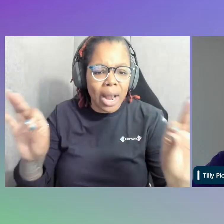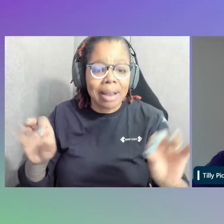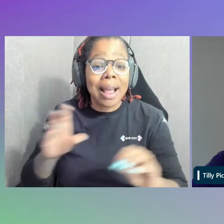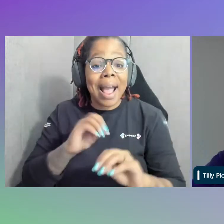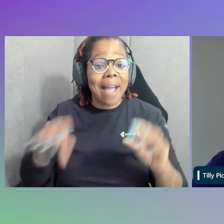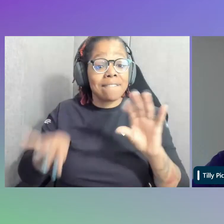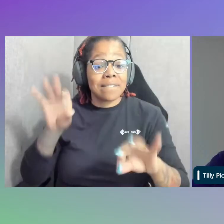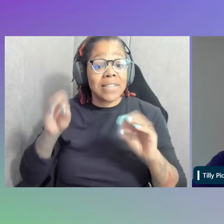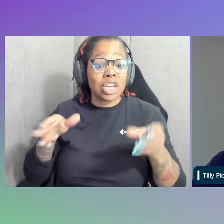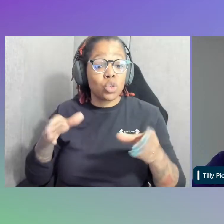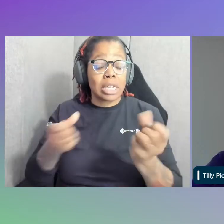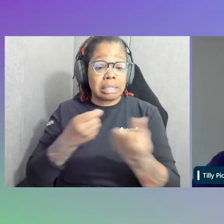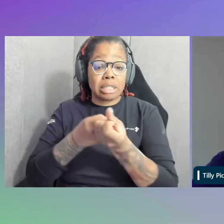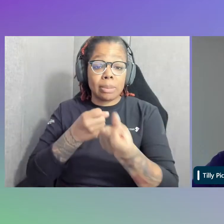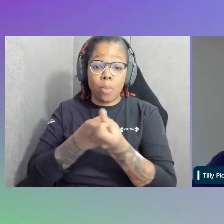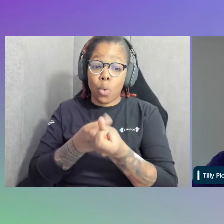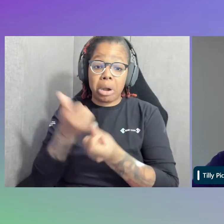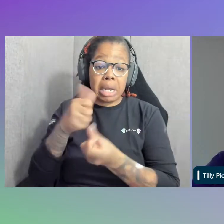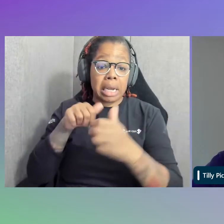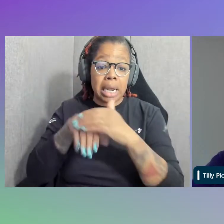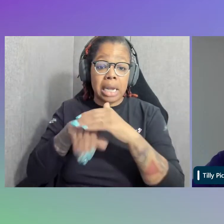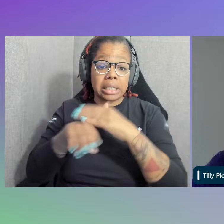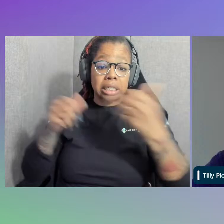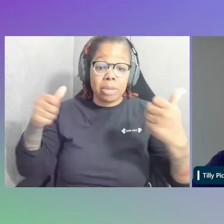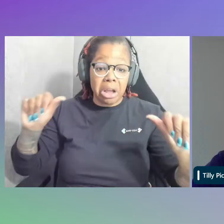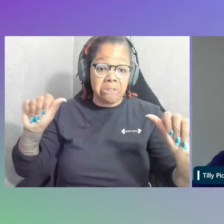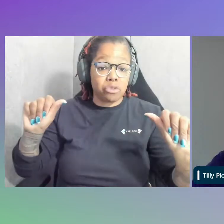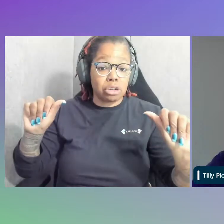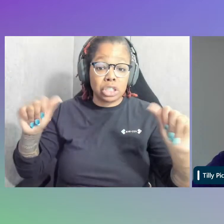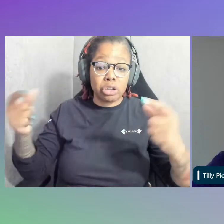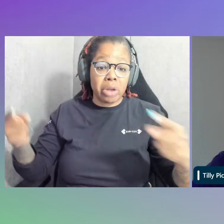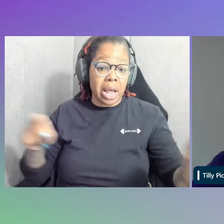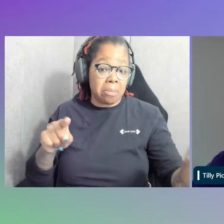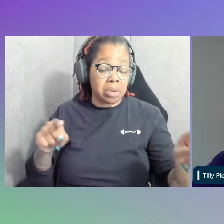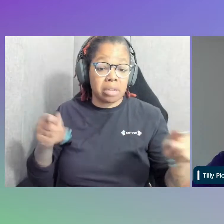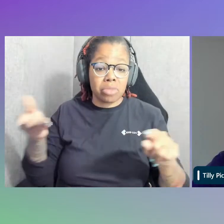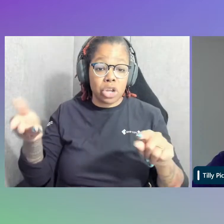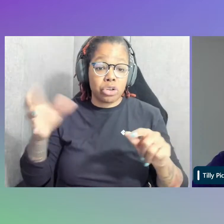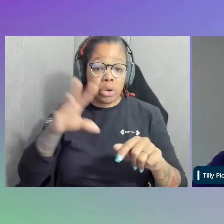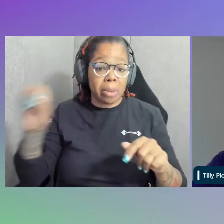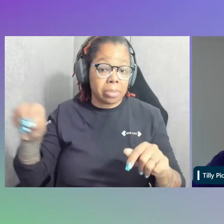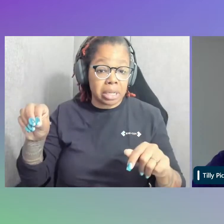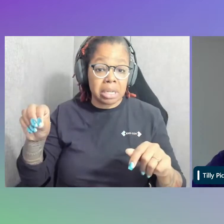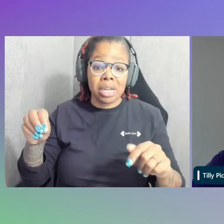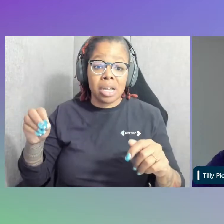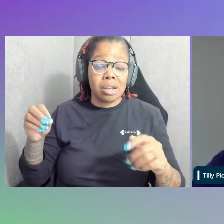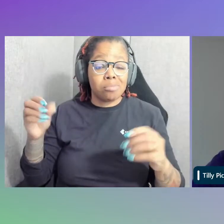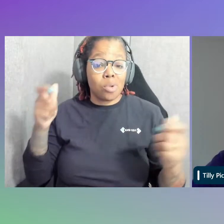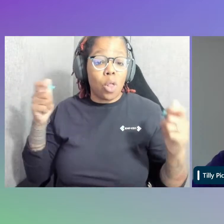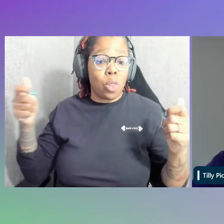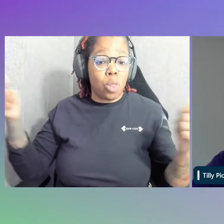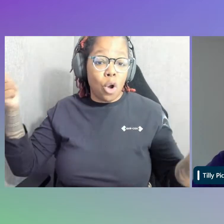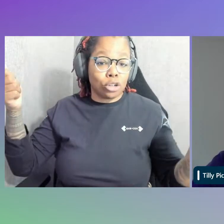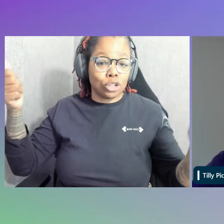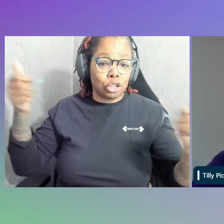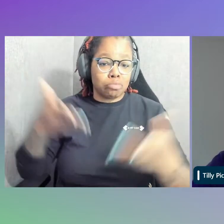accessibility efforts that are going on at your company or kind